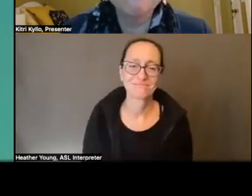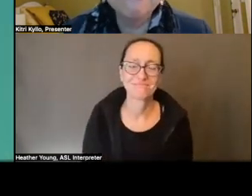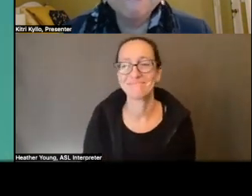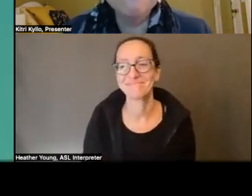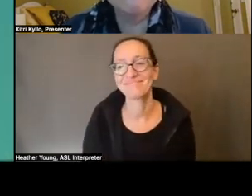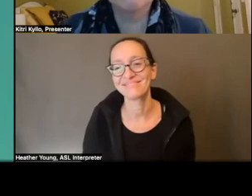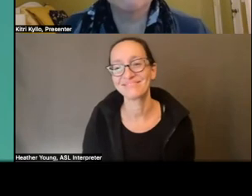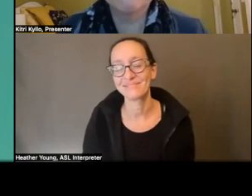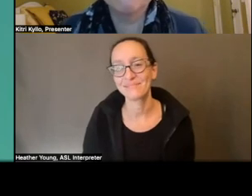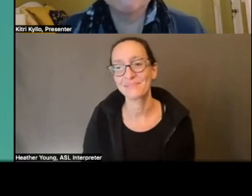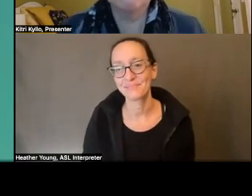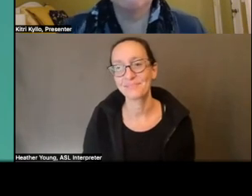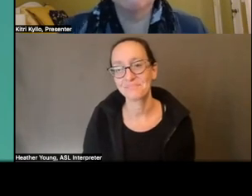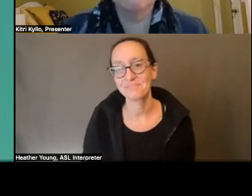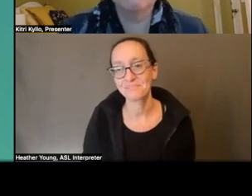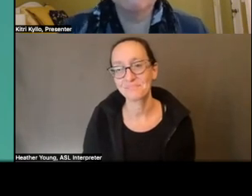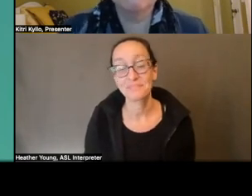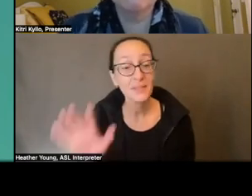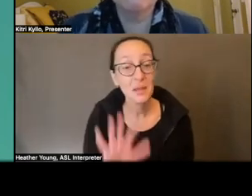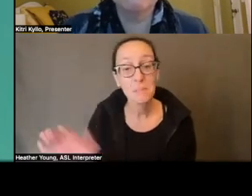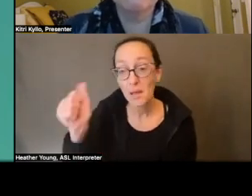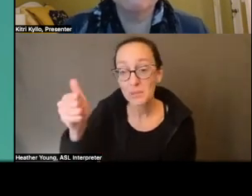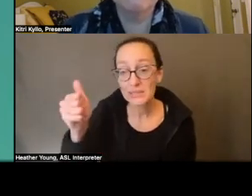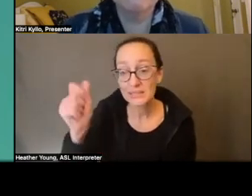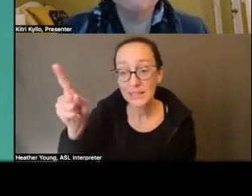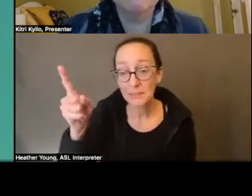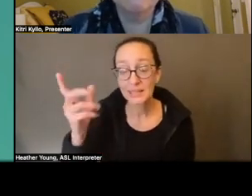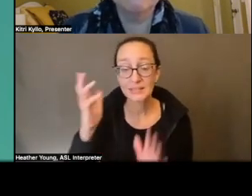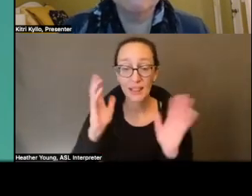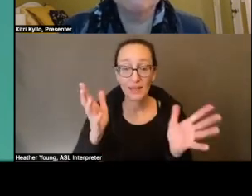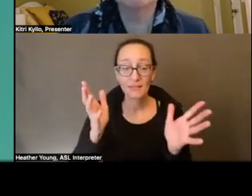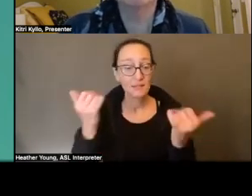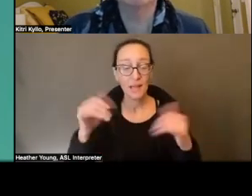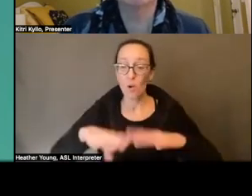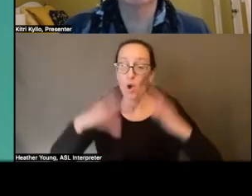So we have about 10 minutes left so we're going to open it up to questions.